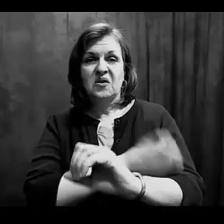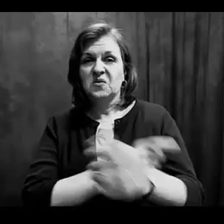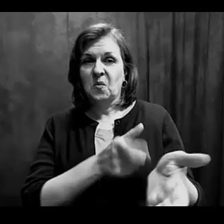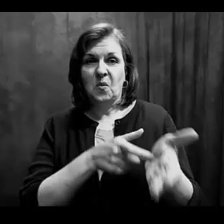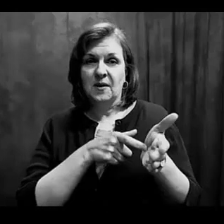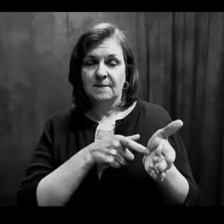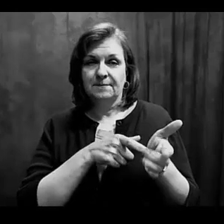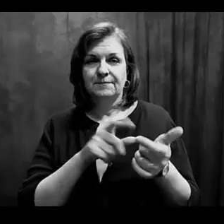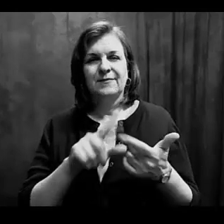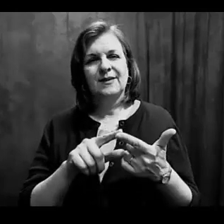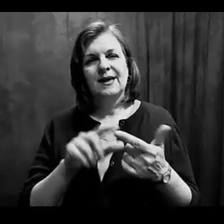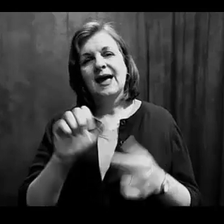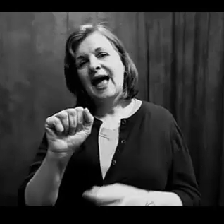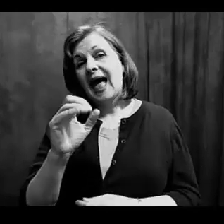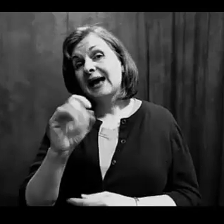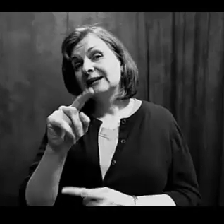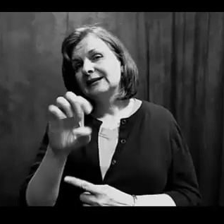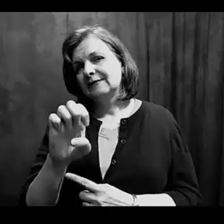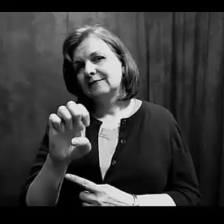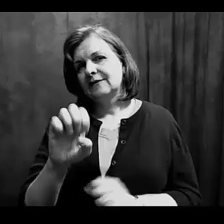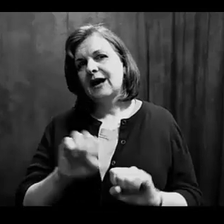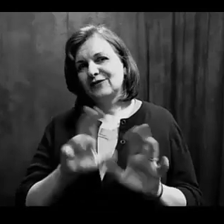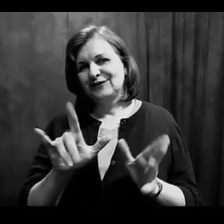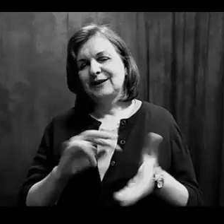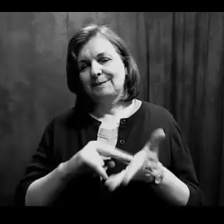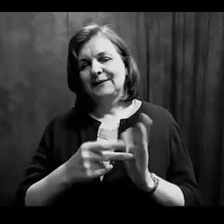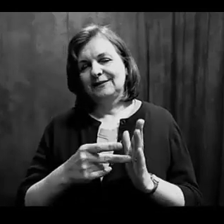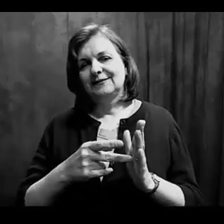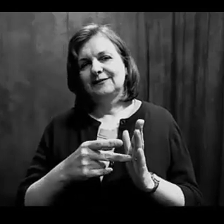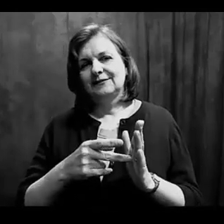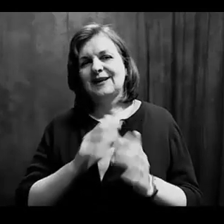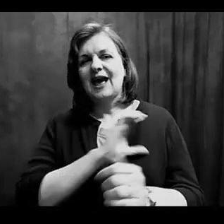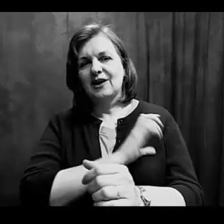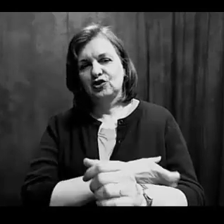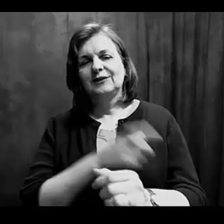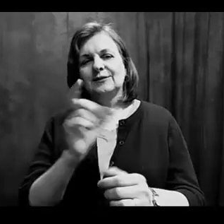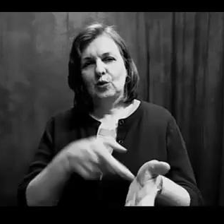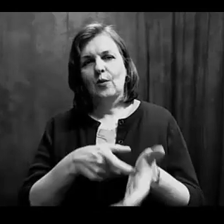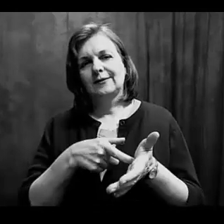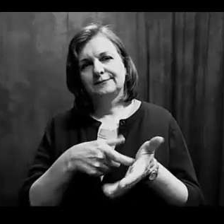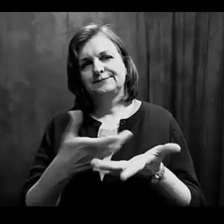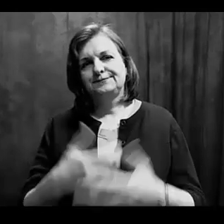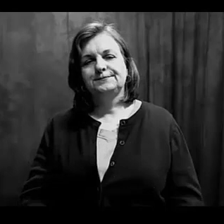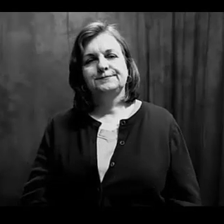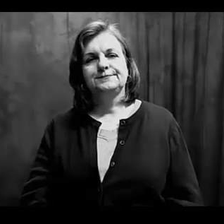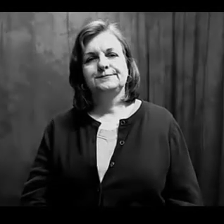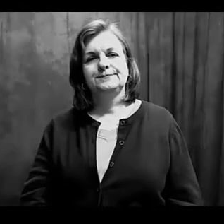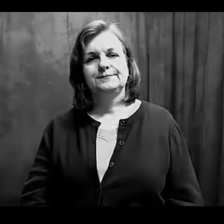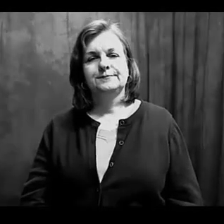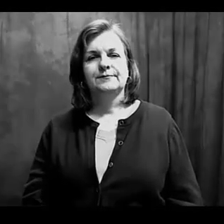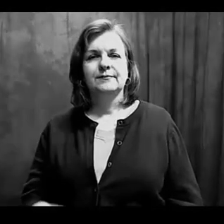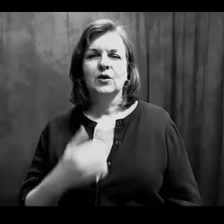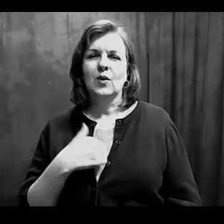active as you might guess means they need some sort of energy involved